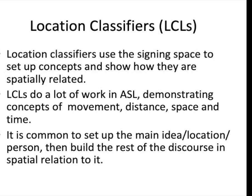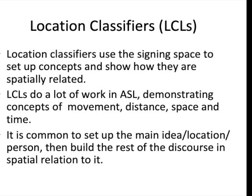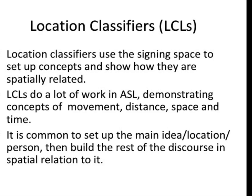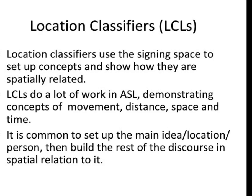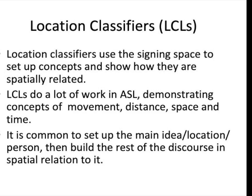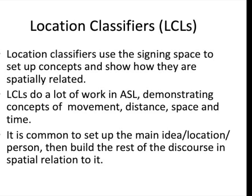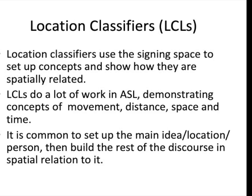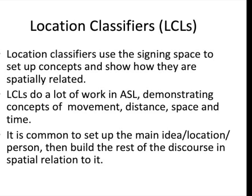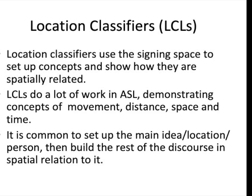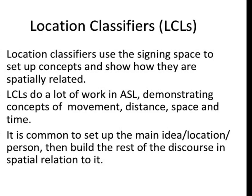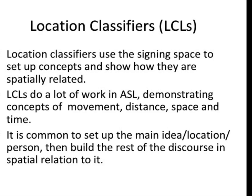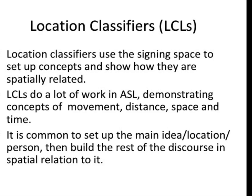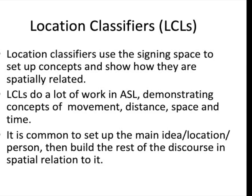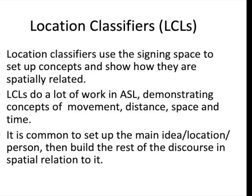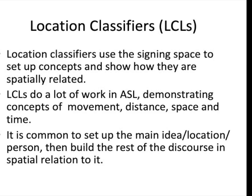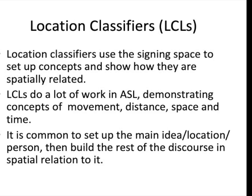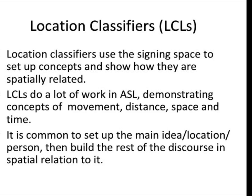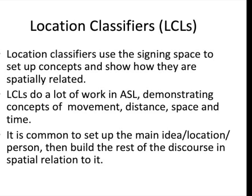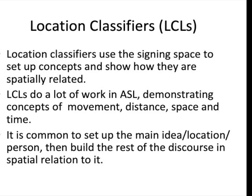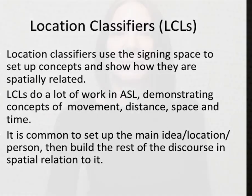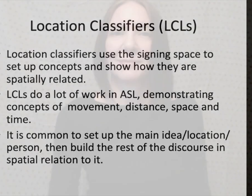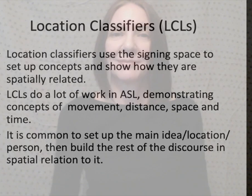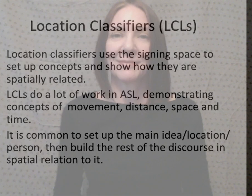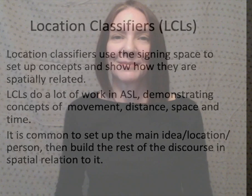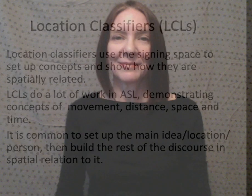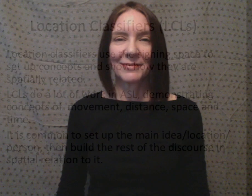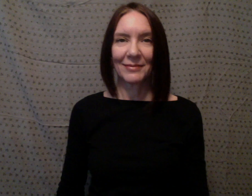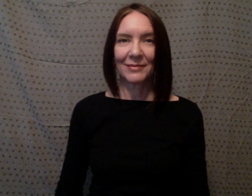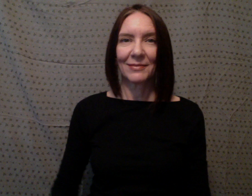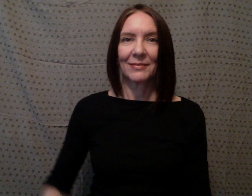use location classifiers.